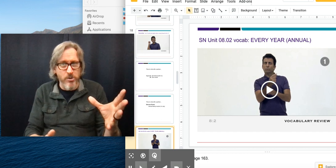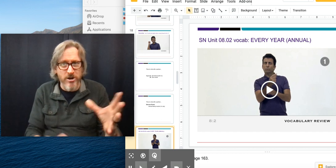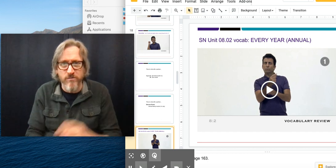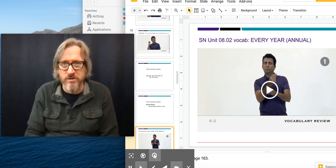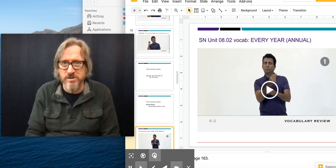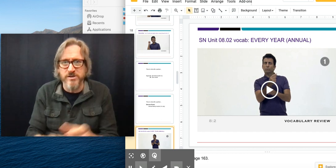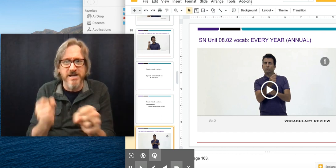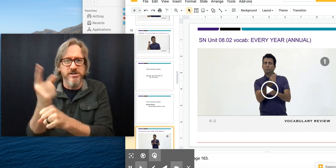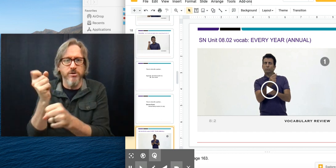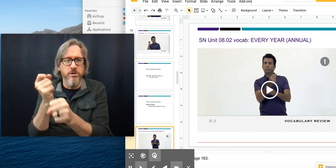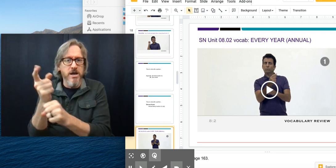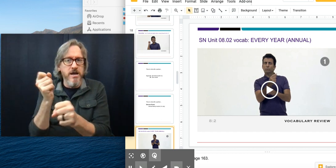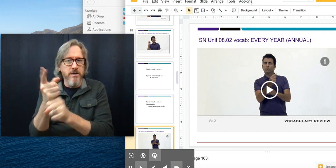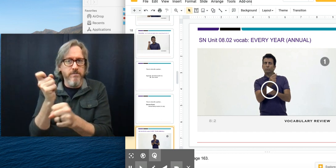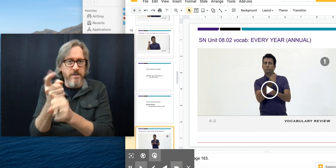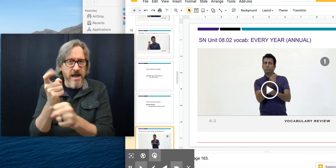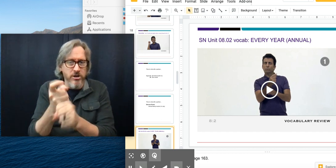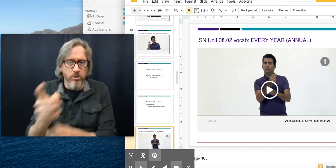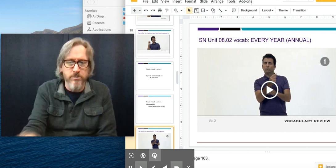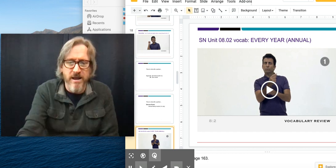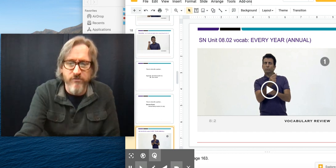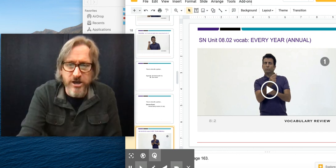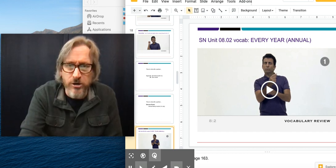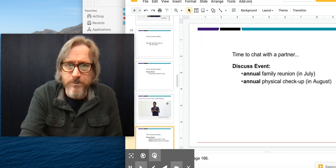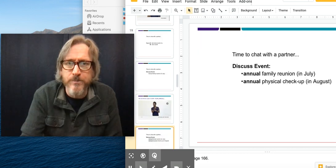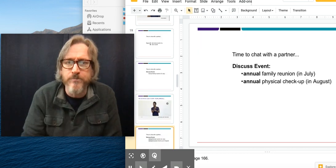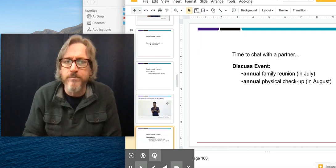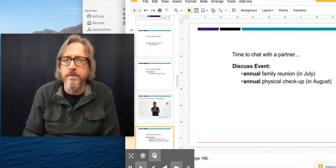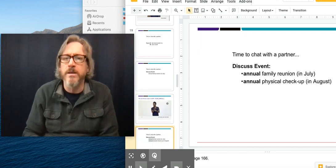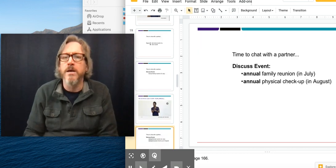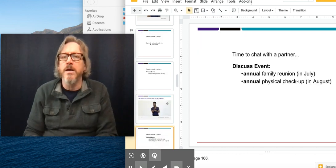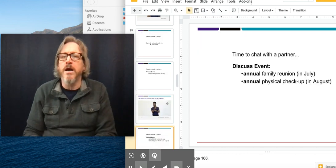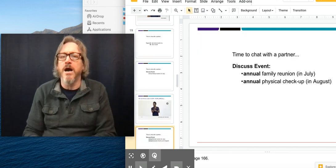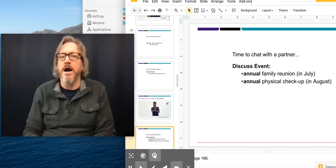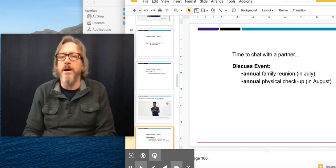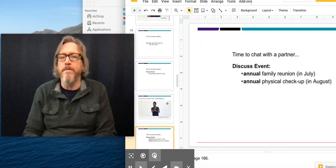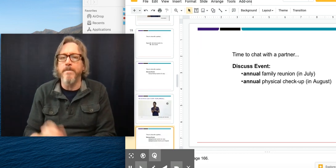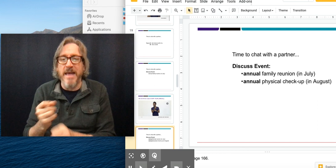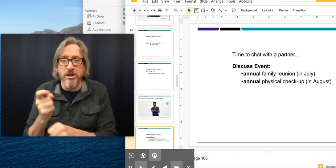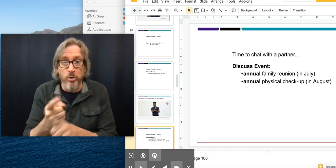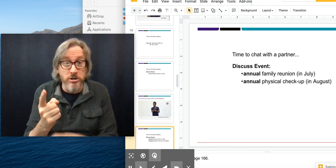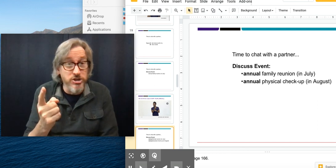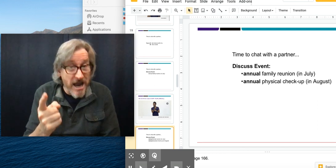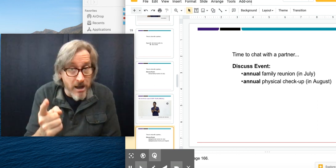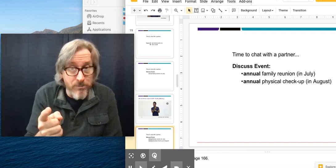it's going over those of the sites so annual every year um annual checkup